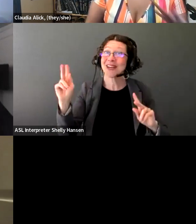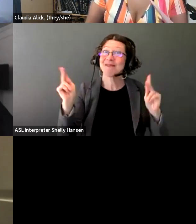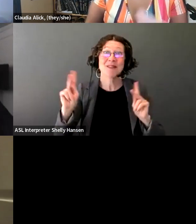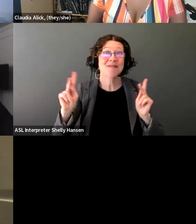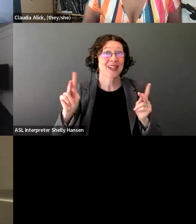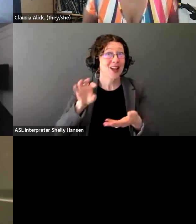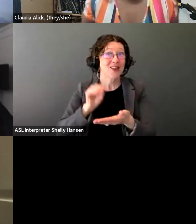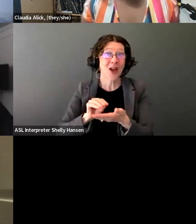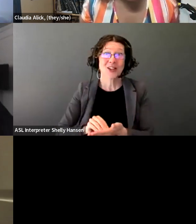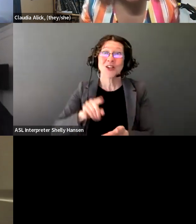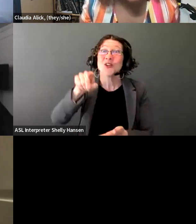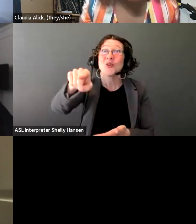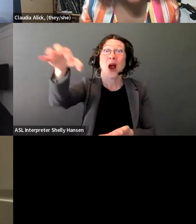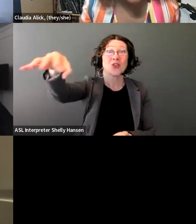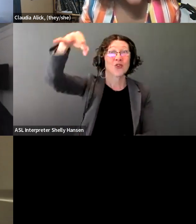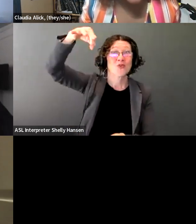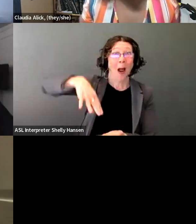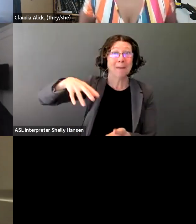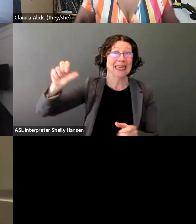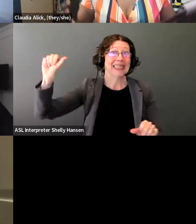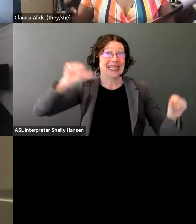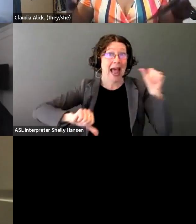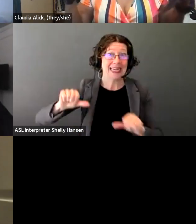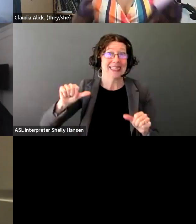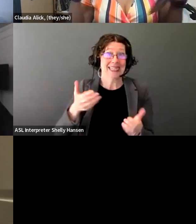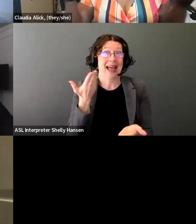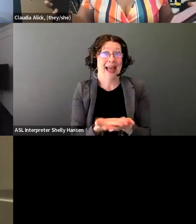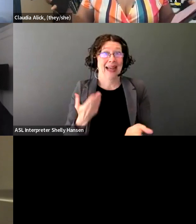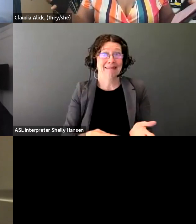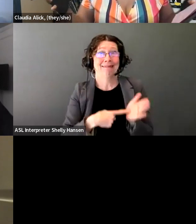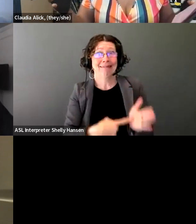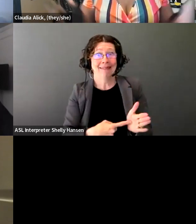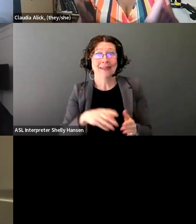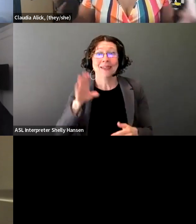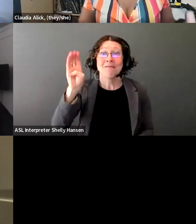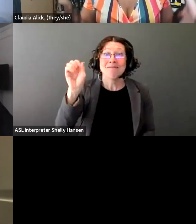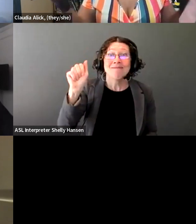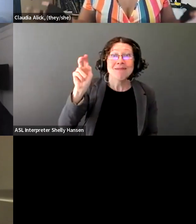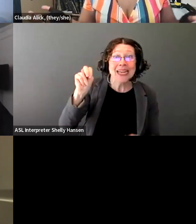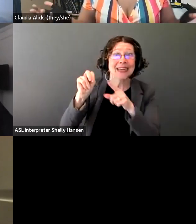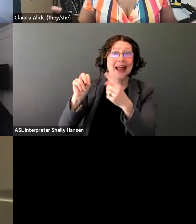Bean, thank you for talking about the -- again, I want to name I think we are subsidizing